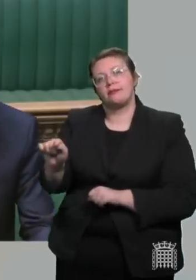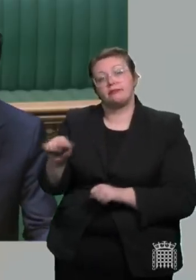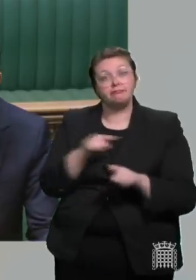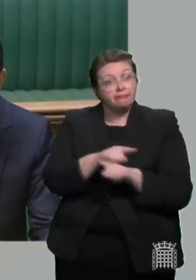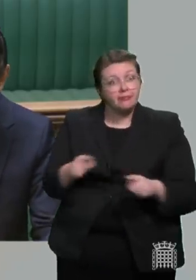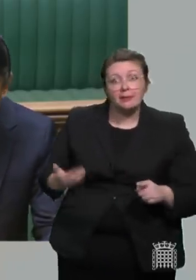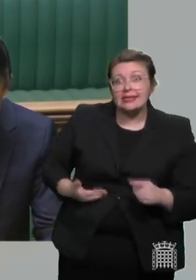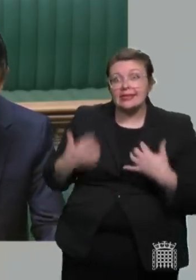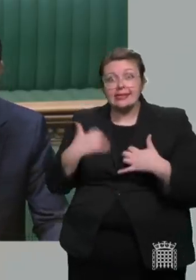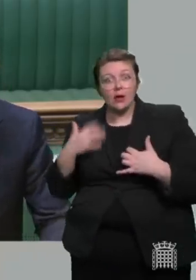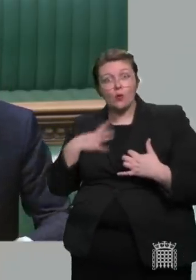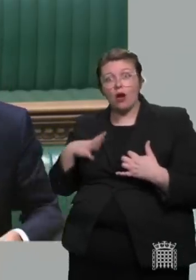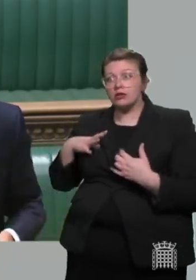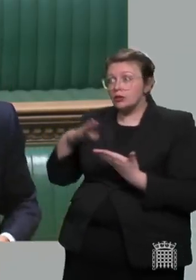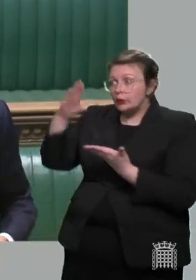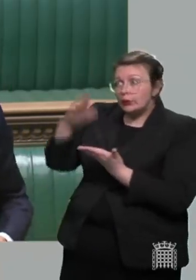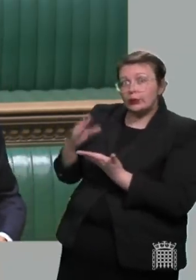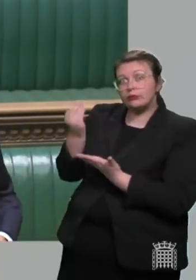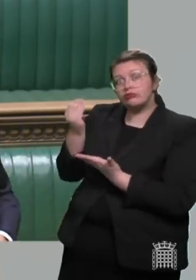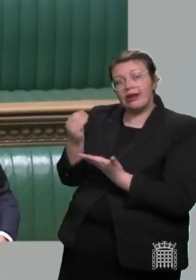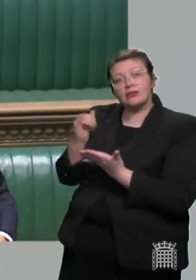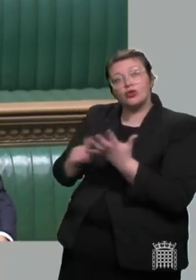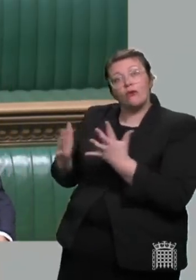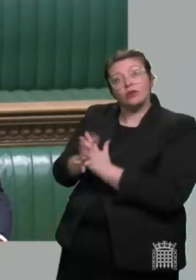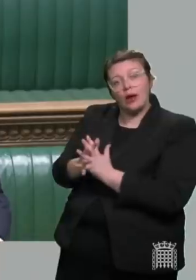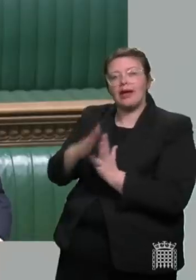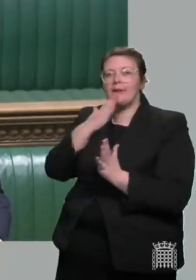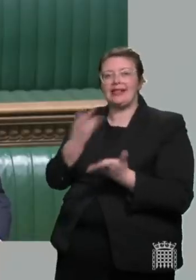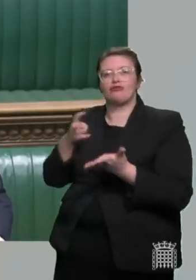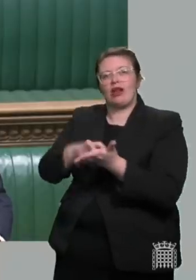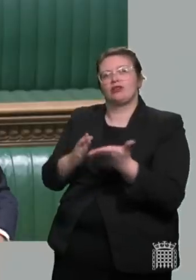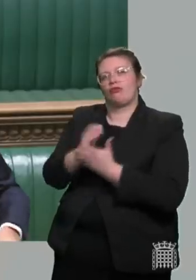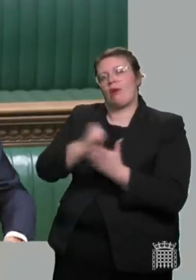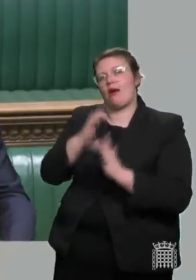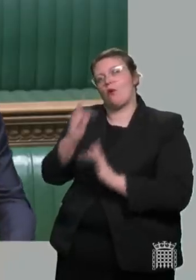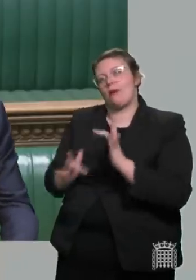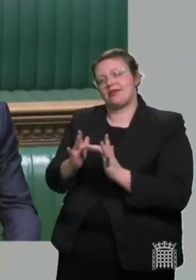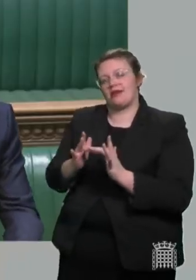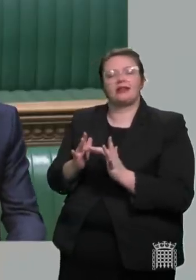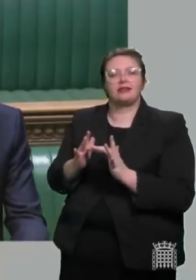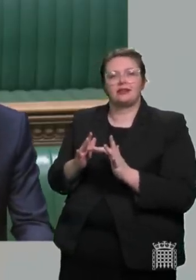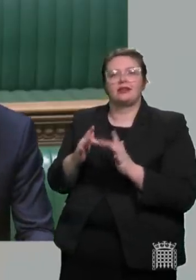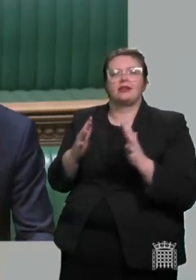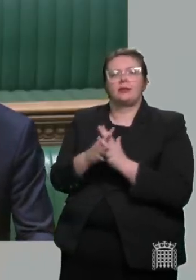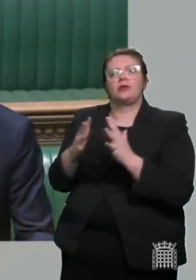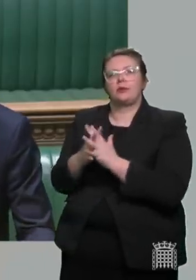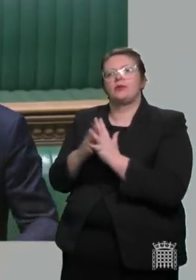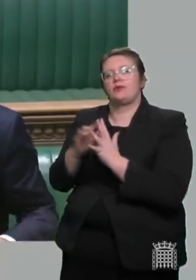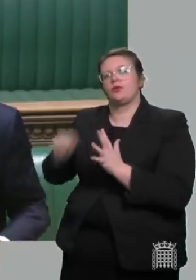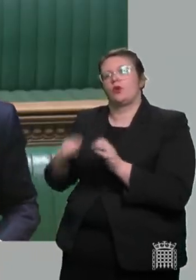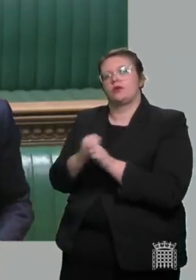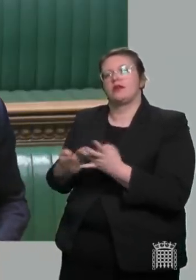to register today on Gov.UK/HelpToGrow. That is a real commitment to help over a hundred